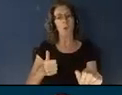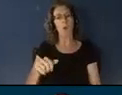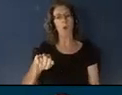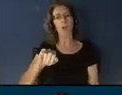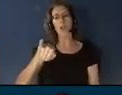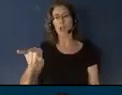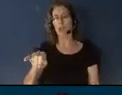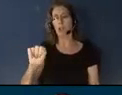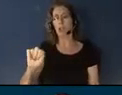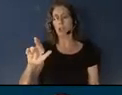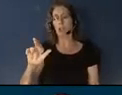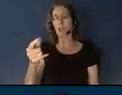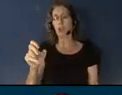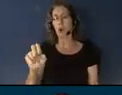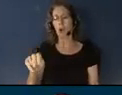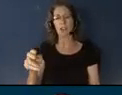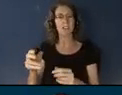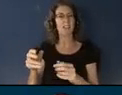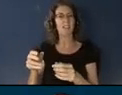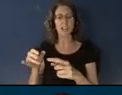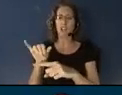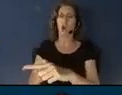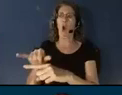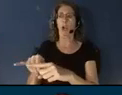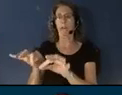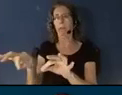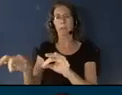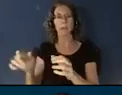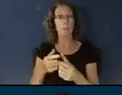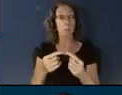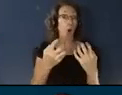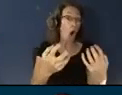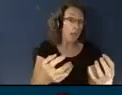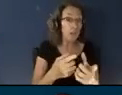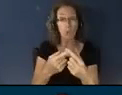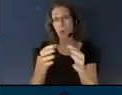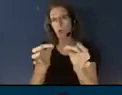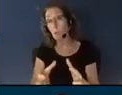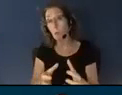either the ASL interpreter or your audience may not know exactly what you're talking about,